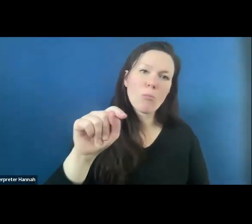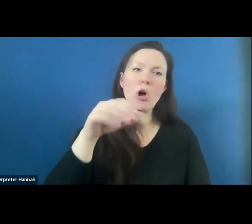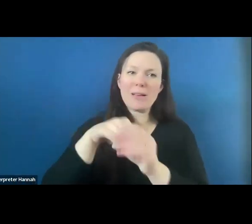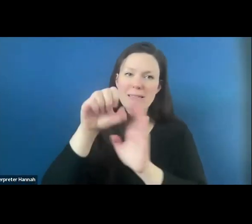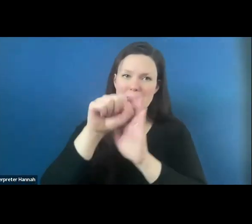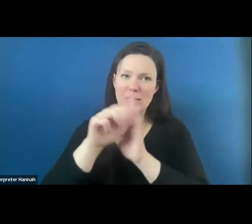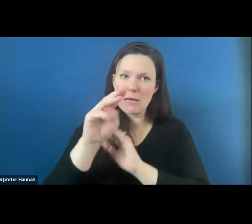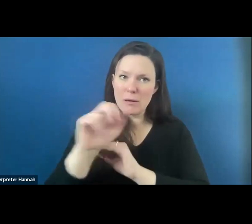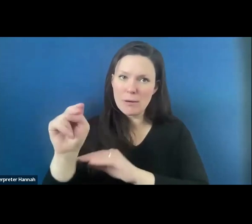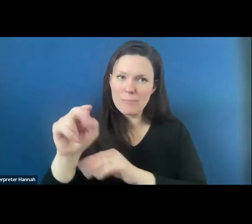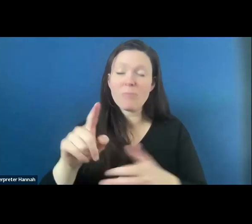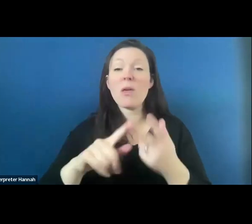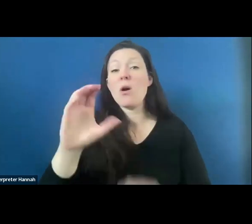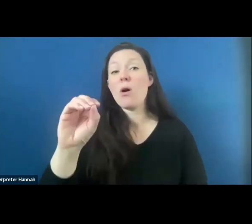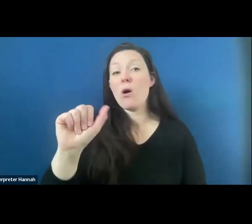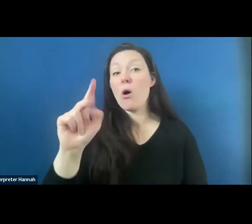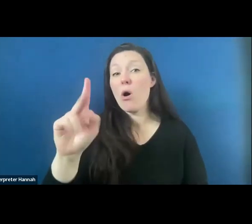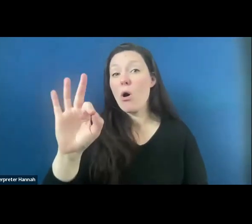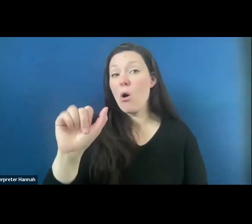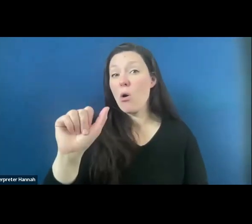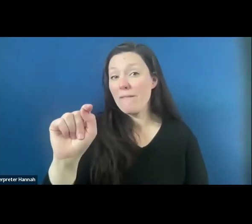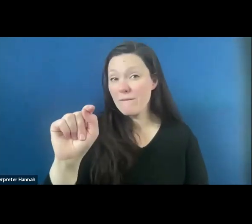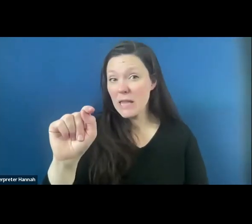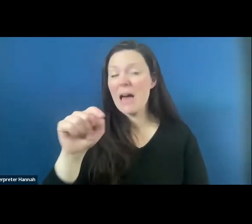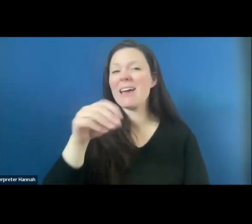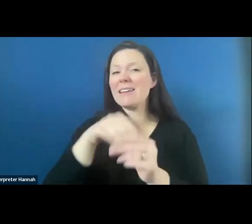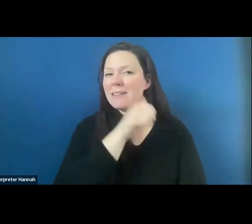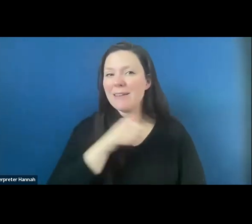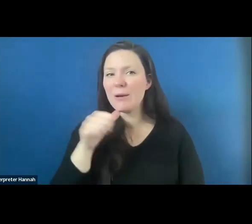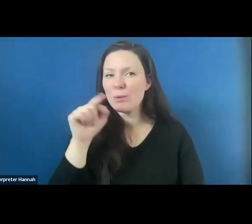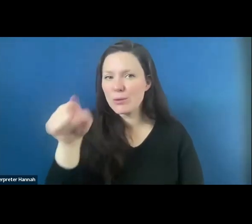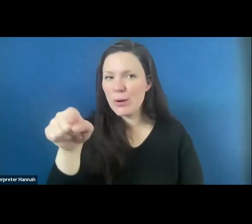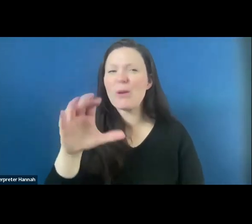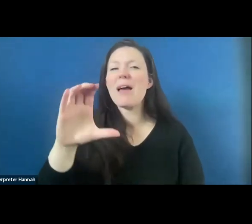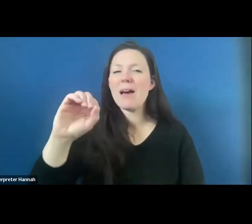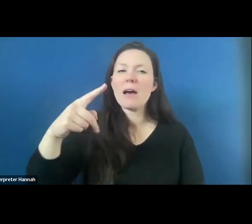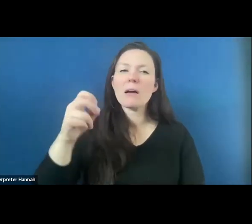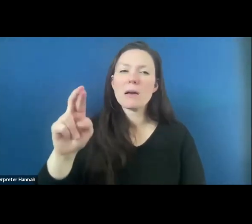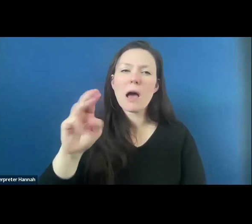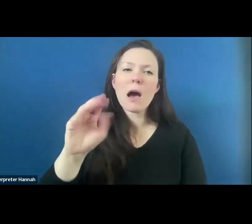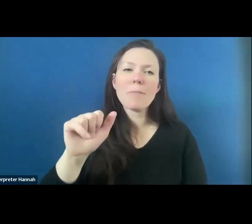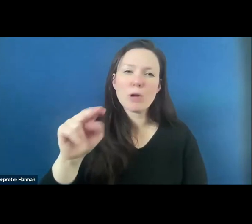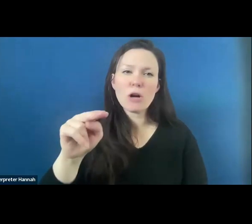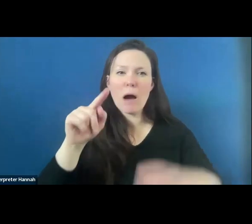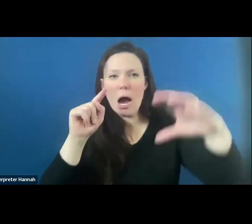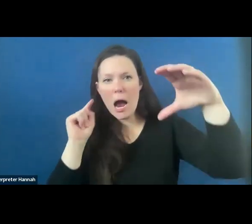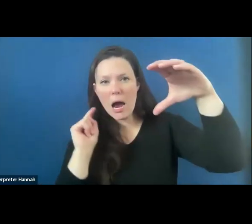Oak Flat is another one that's in so-called Arizona. It's a copper mine that the multinational company Rio